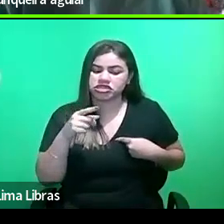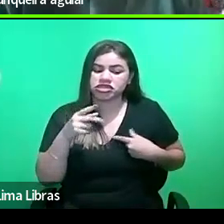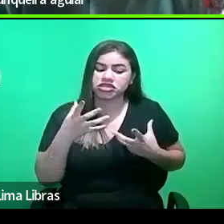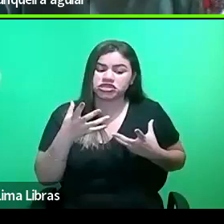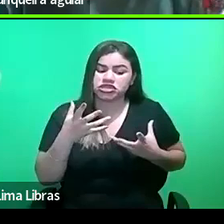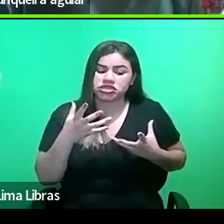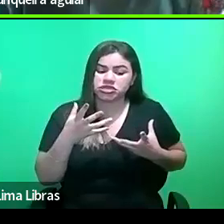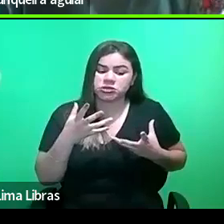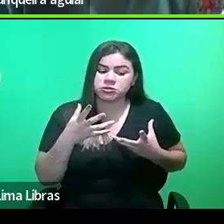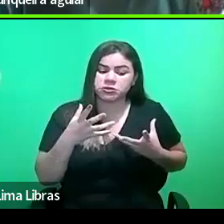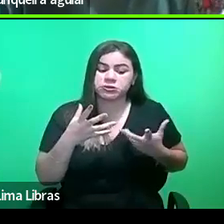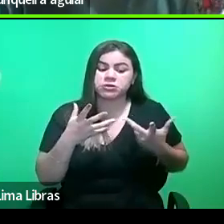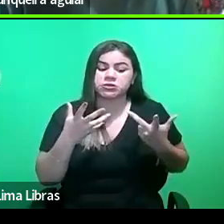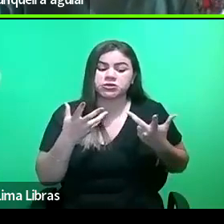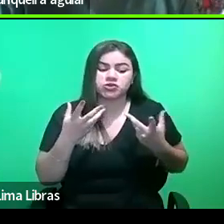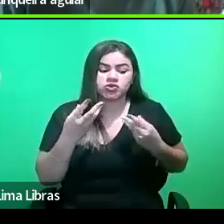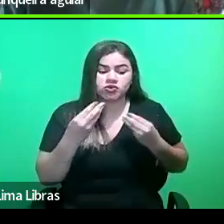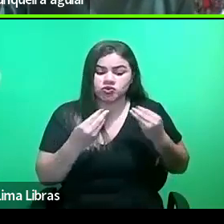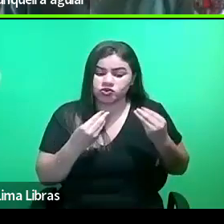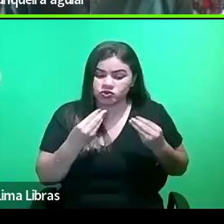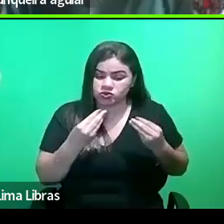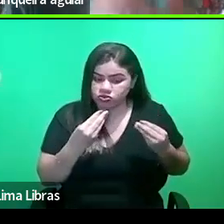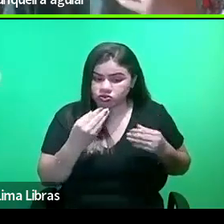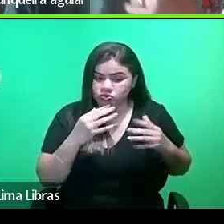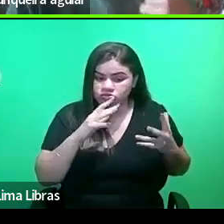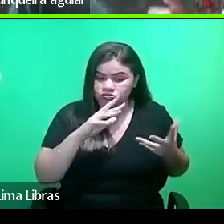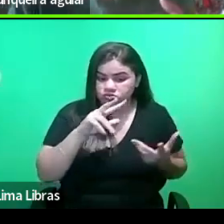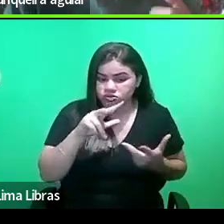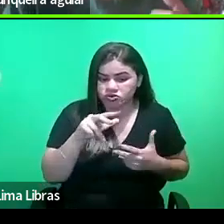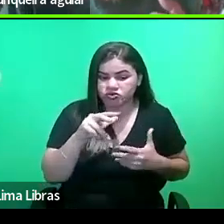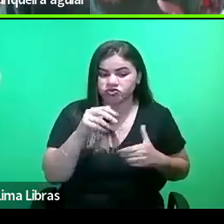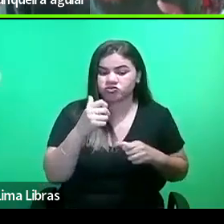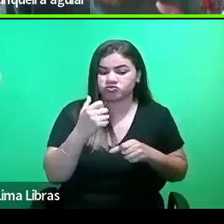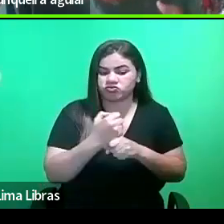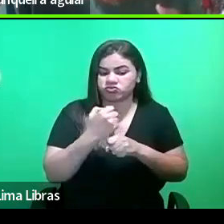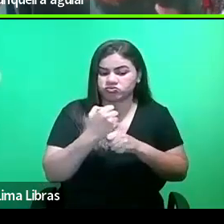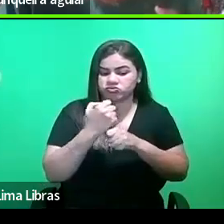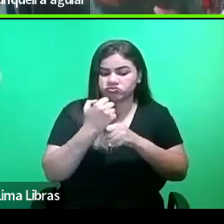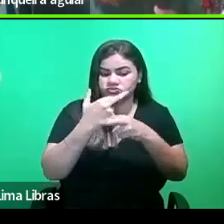posed to be a n as to be the energy it as to be achieved Energy It constrains